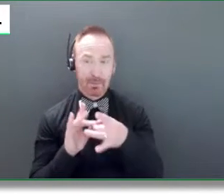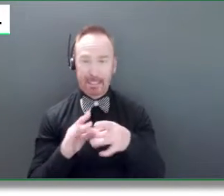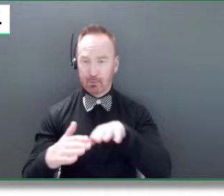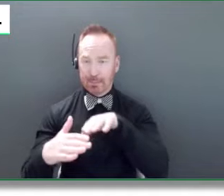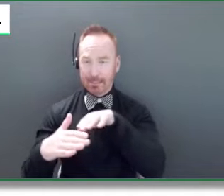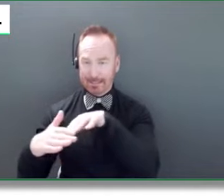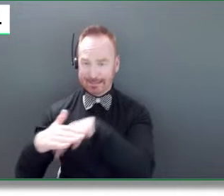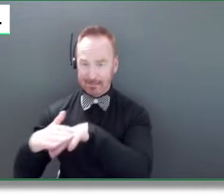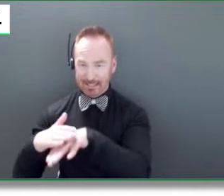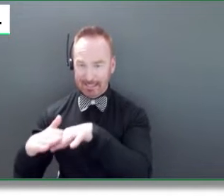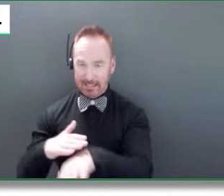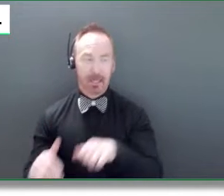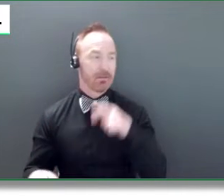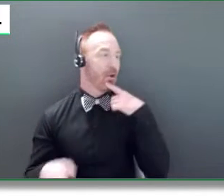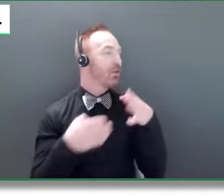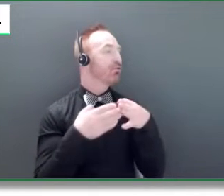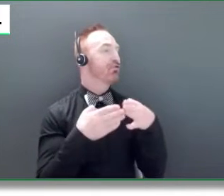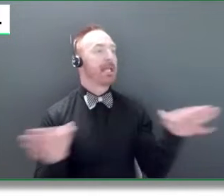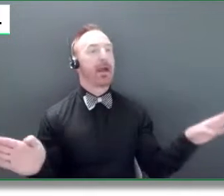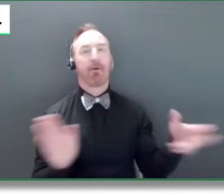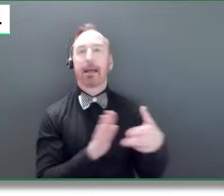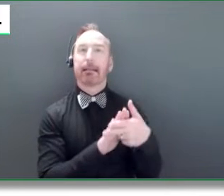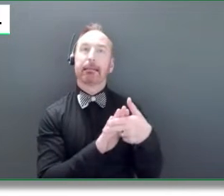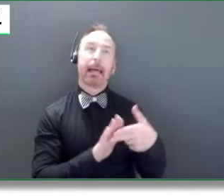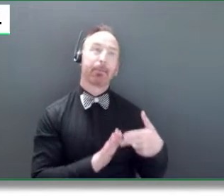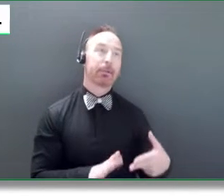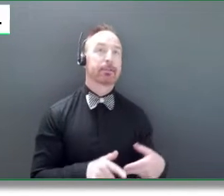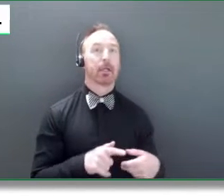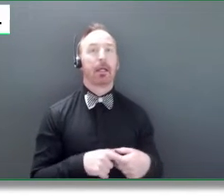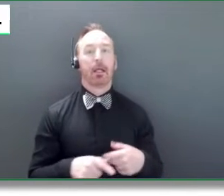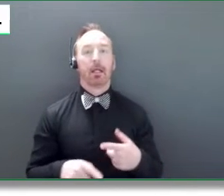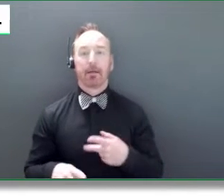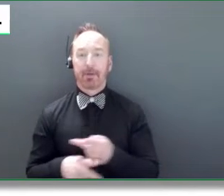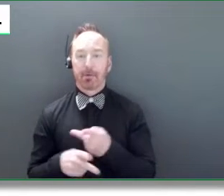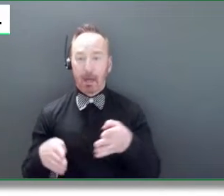generic labels. People want to know how wide the trail is, how big doorways are,